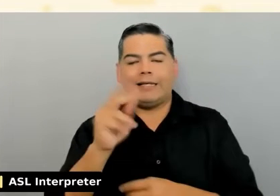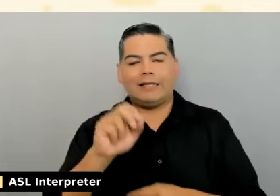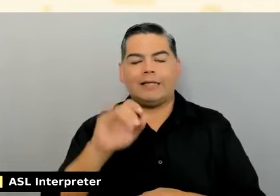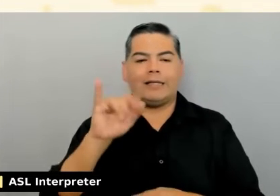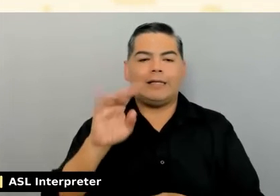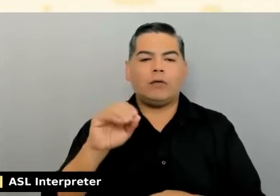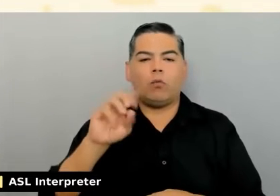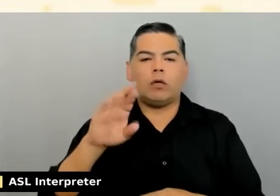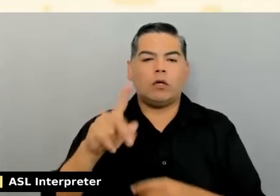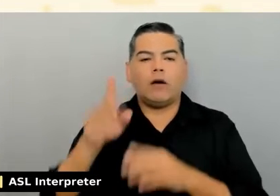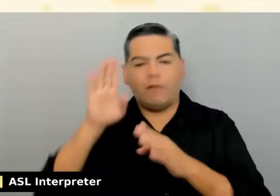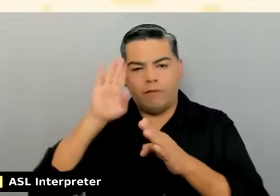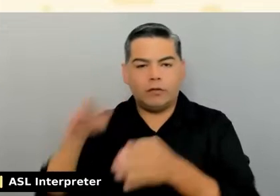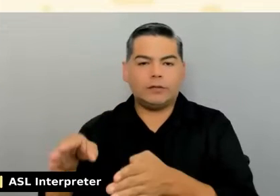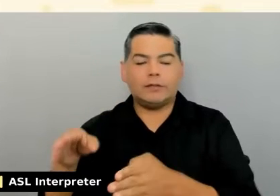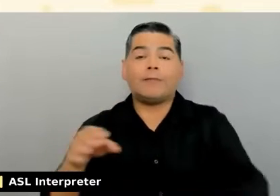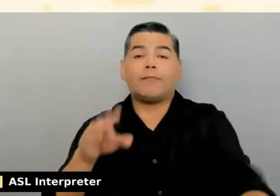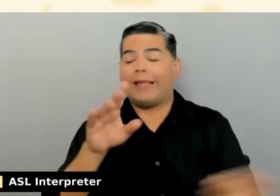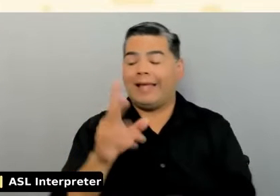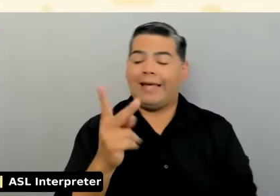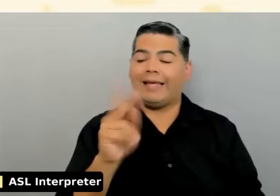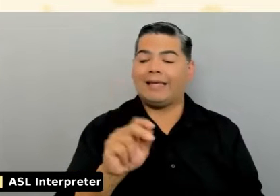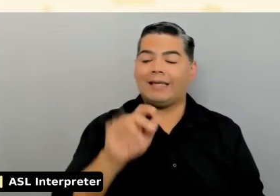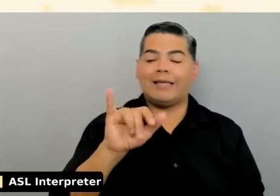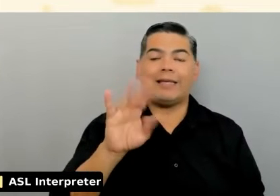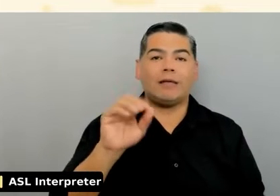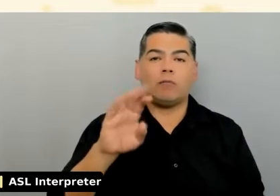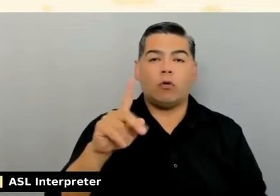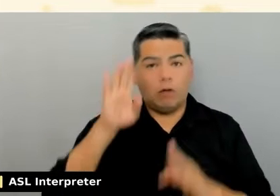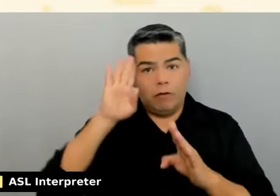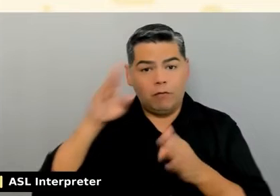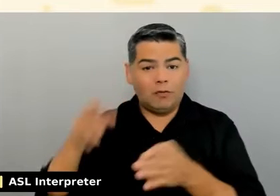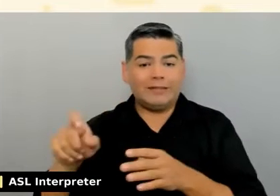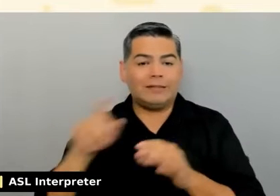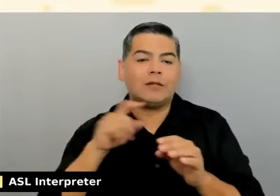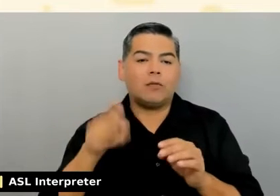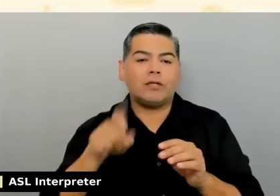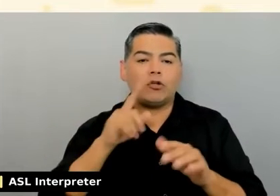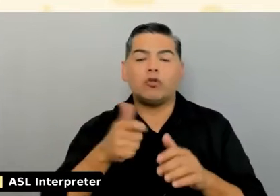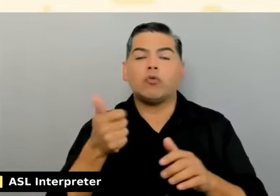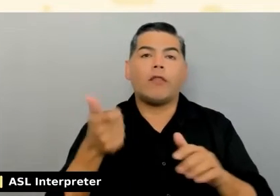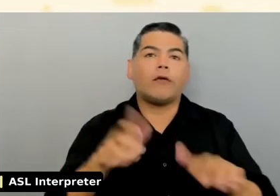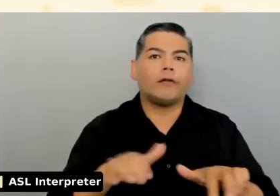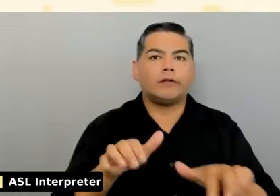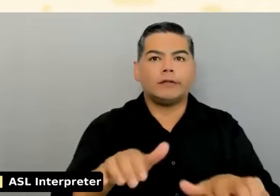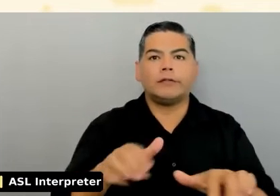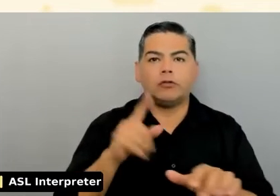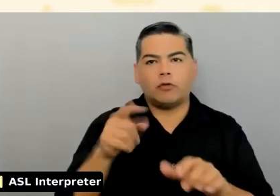Yes, tabindex zero is not enough for a custom component. We need to do other stuff as well in order to make them accessible.